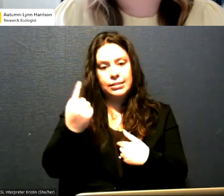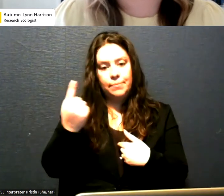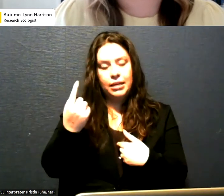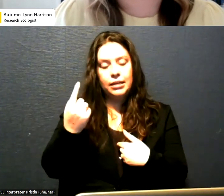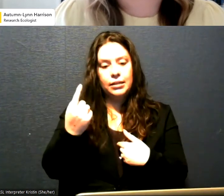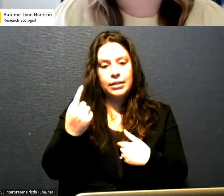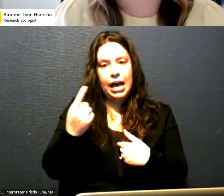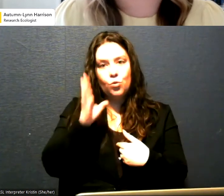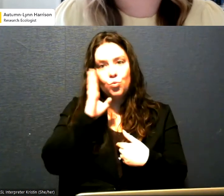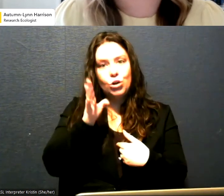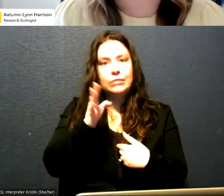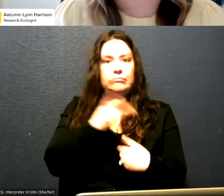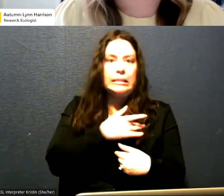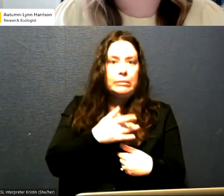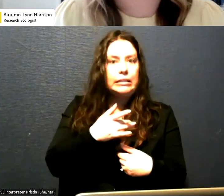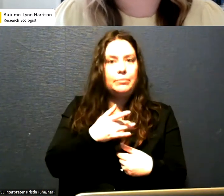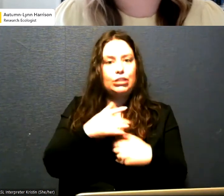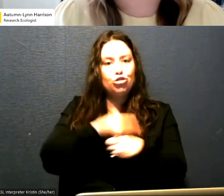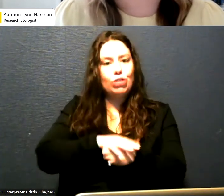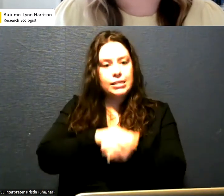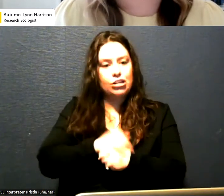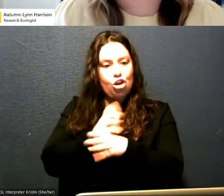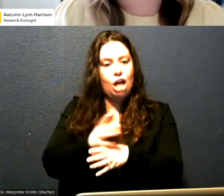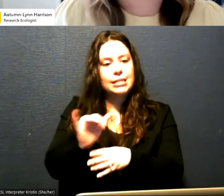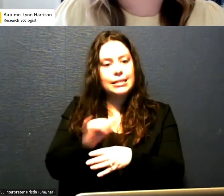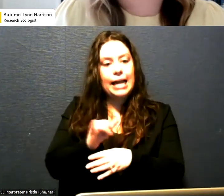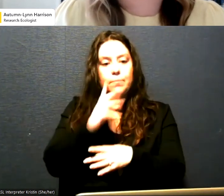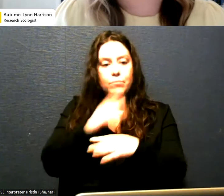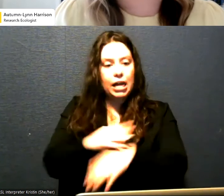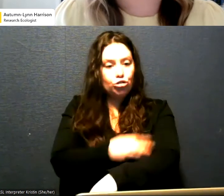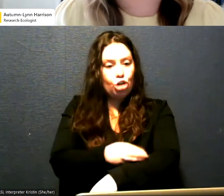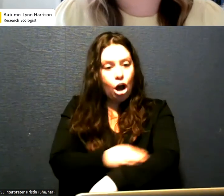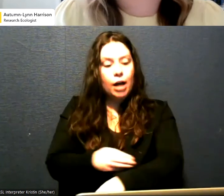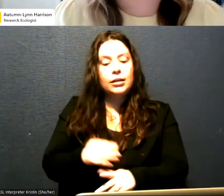as blood draw or injection training. Like for me I know I don't like getting needles in my body